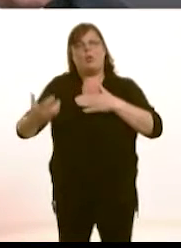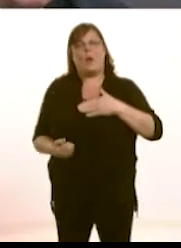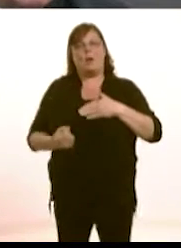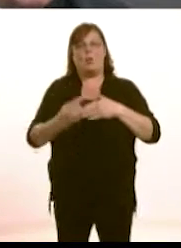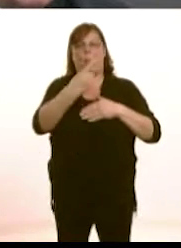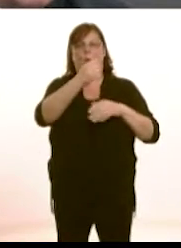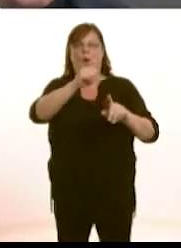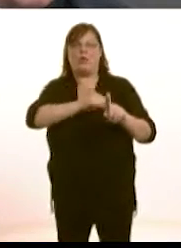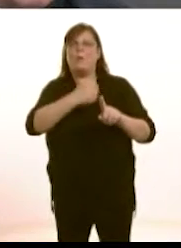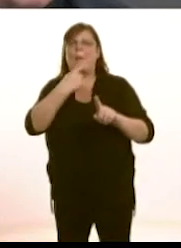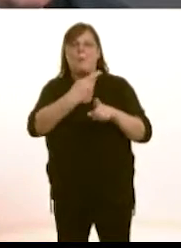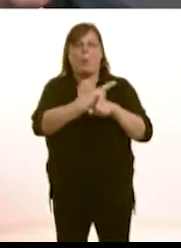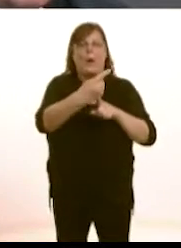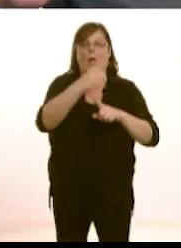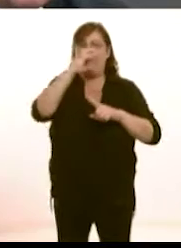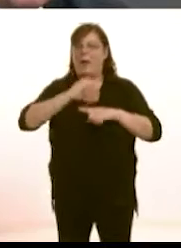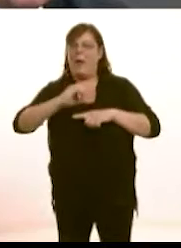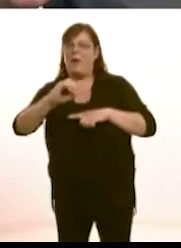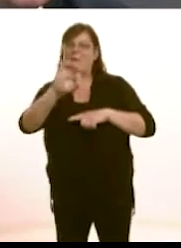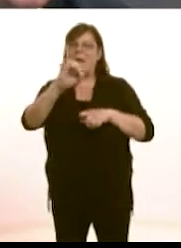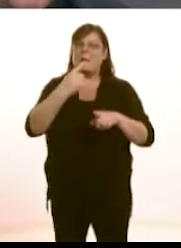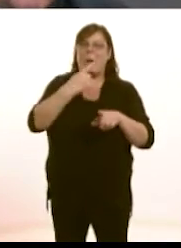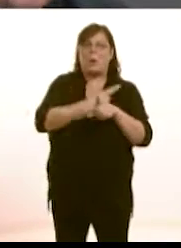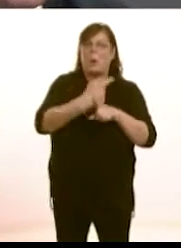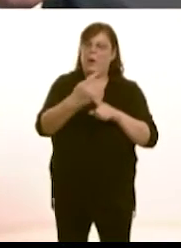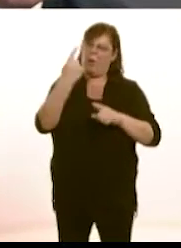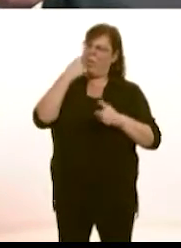week, does the First Minister think that this is a sensible policy for controlling immigration?